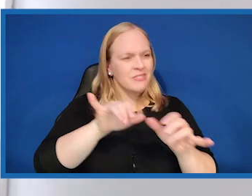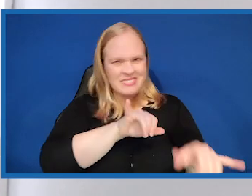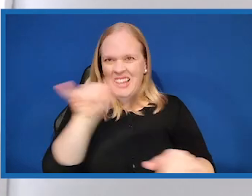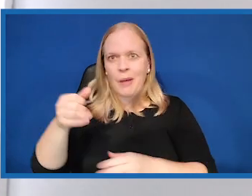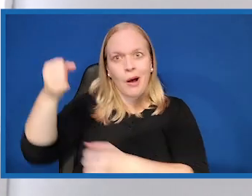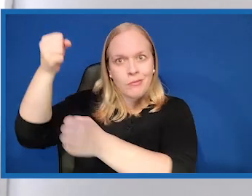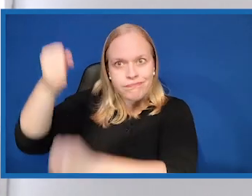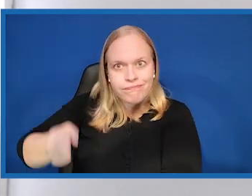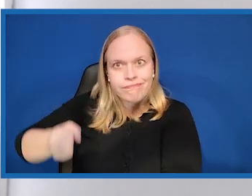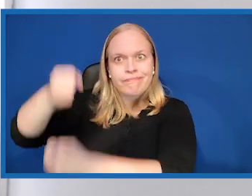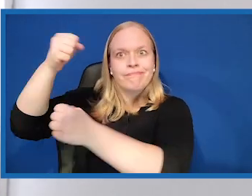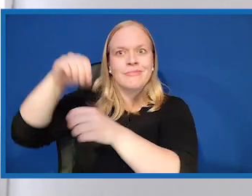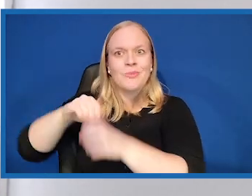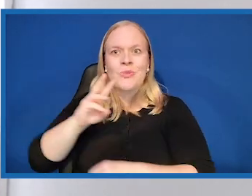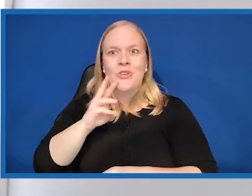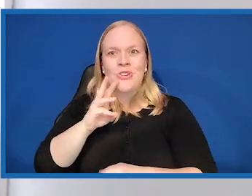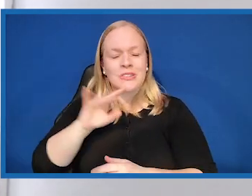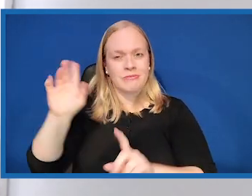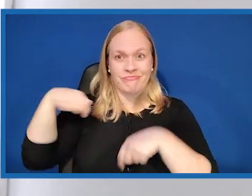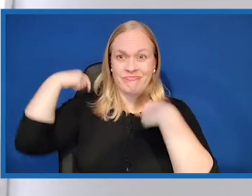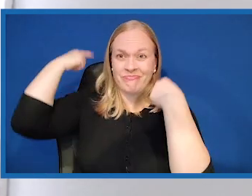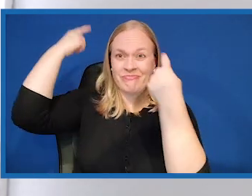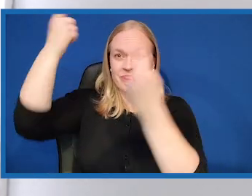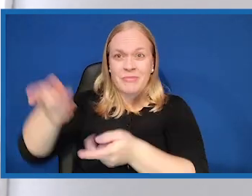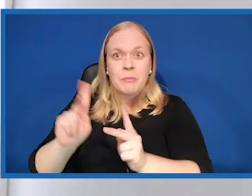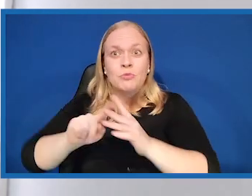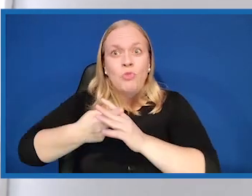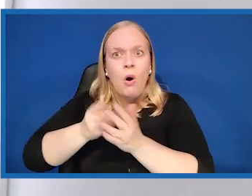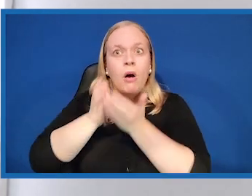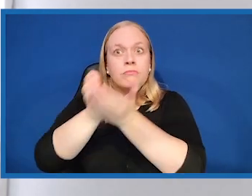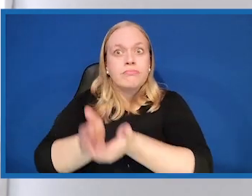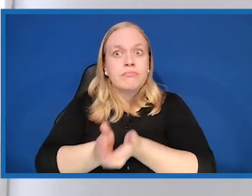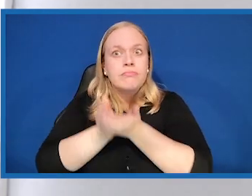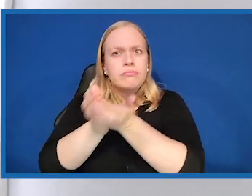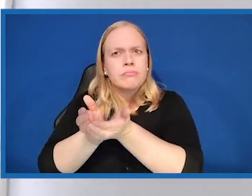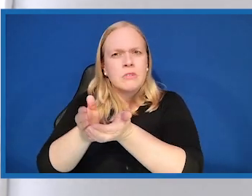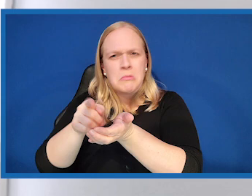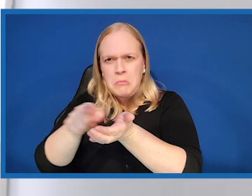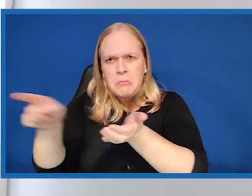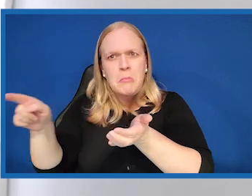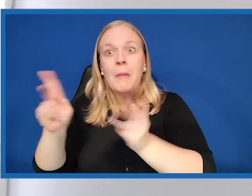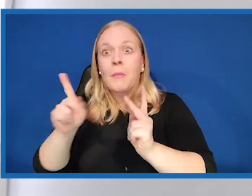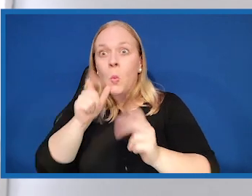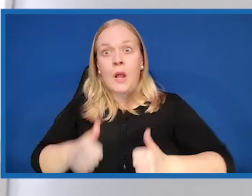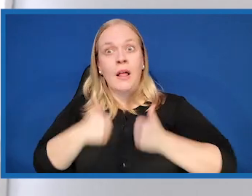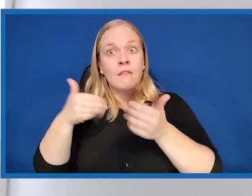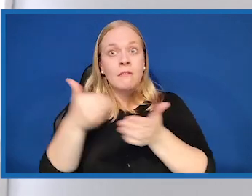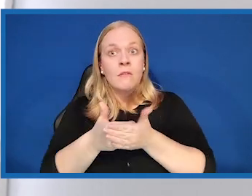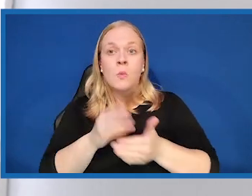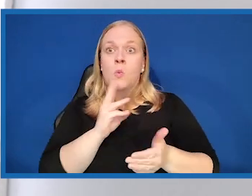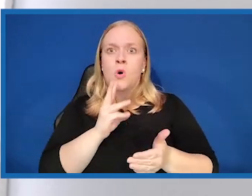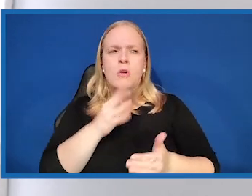AND PEOPLE WERE CURIOUS WHAT'S HAPPENING IN, UH, LIVING, UH, CLOSE TO-CLOSE TO THE OCEAN. UH, BUT THAT IS